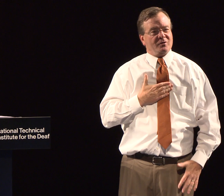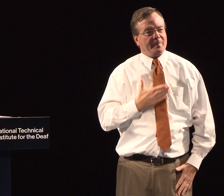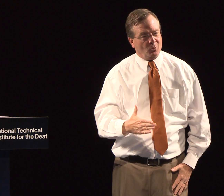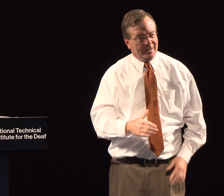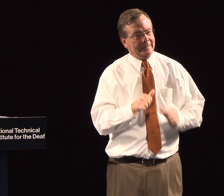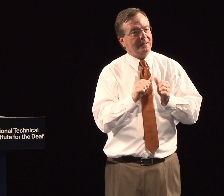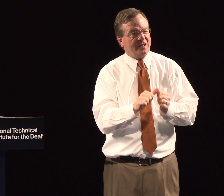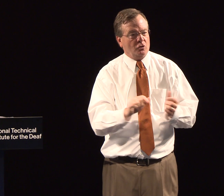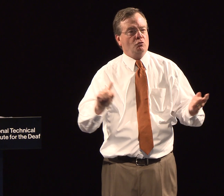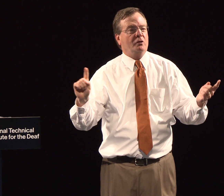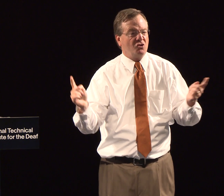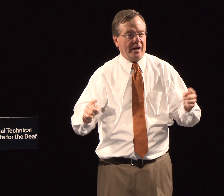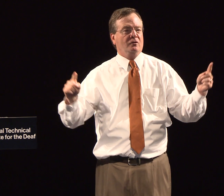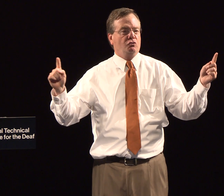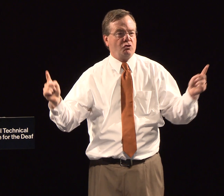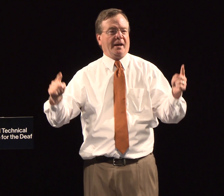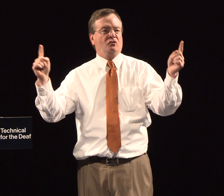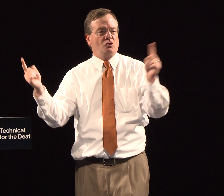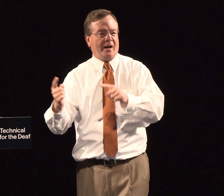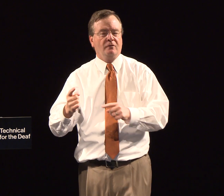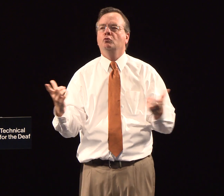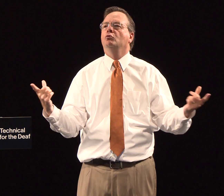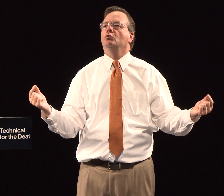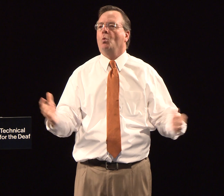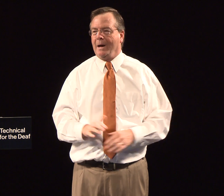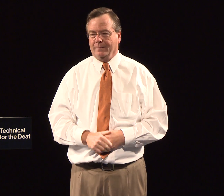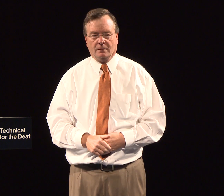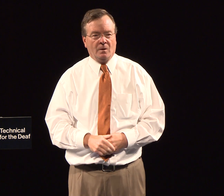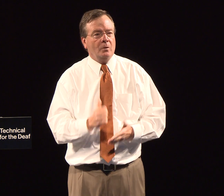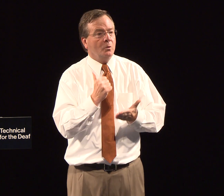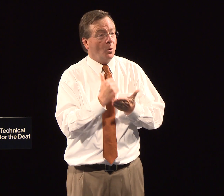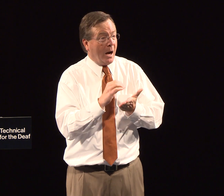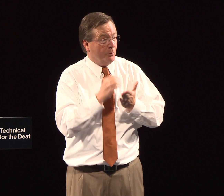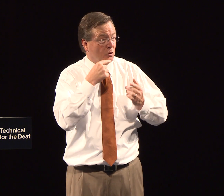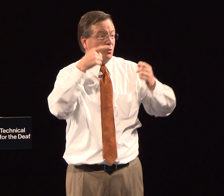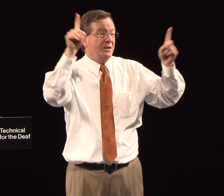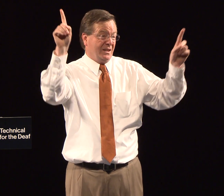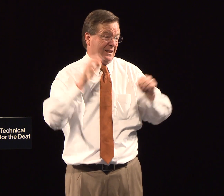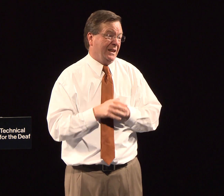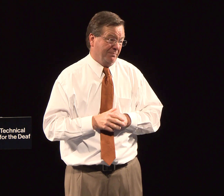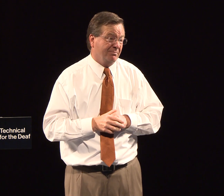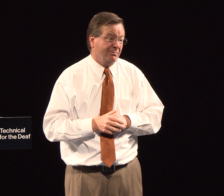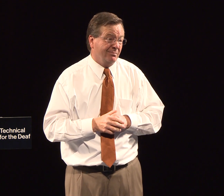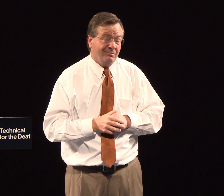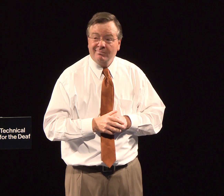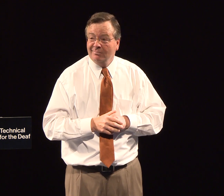We have to be willing to change, to accept change. And whatever we do to help our students succeed.